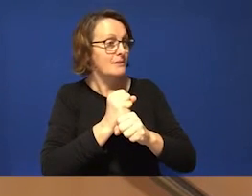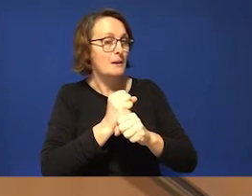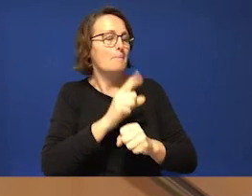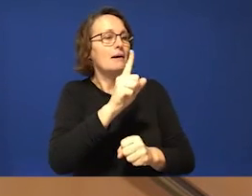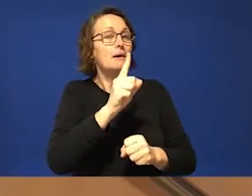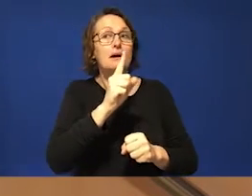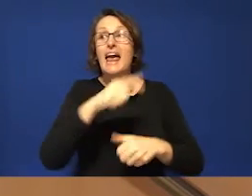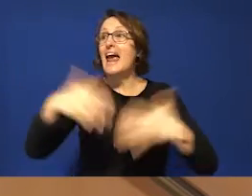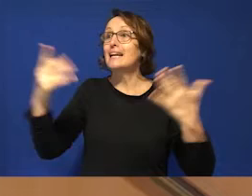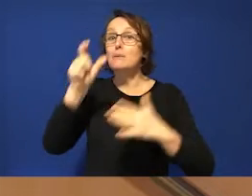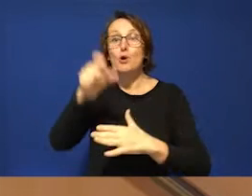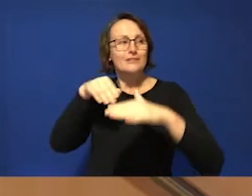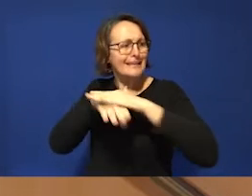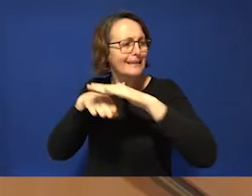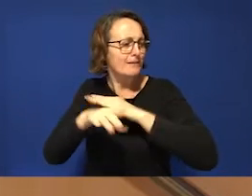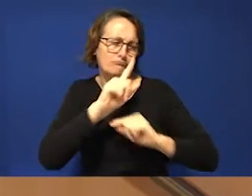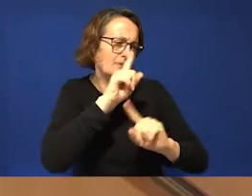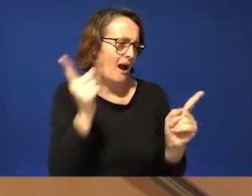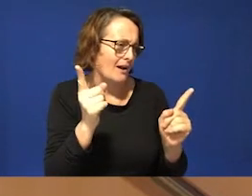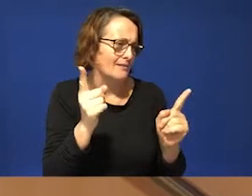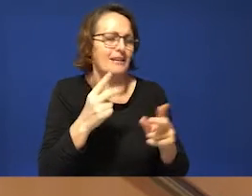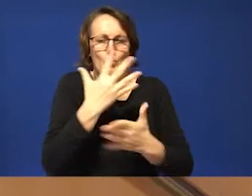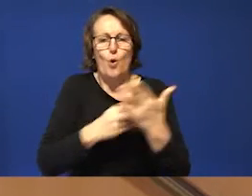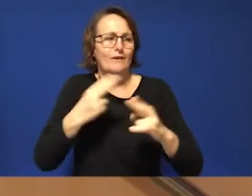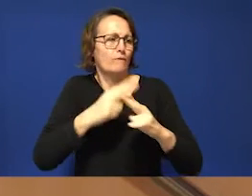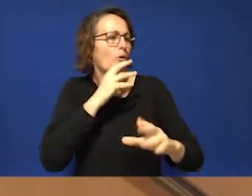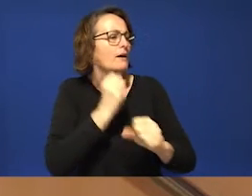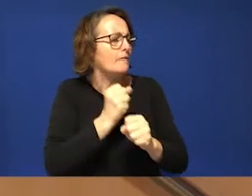but not necessarily that accessible every day to the public.